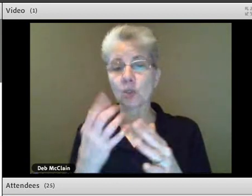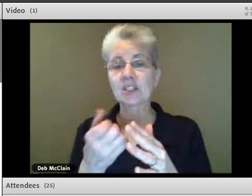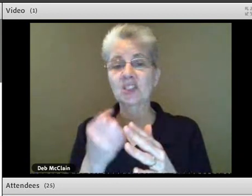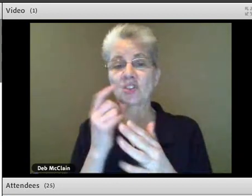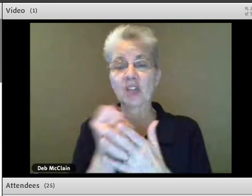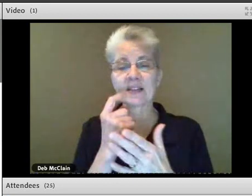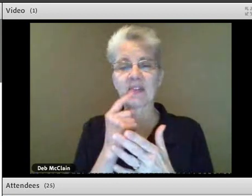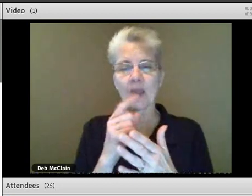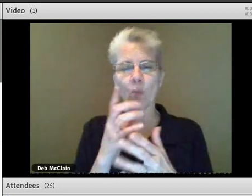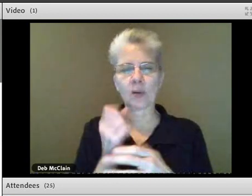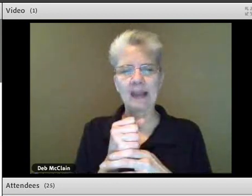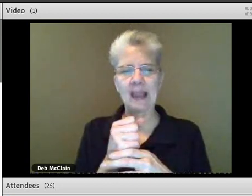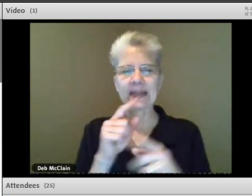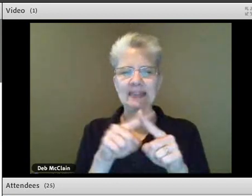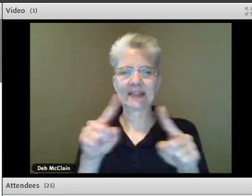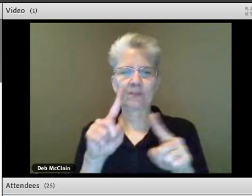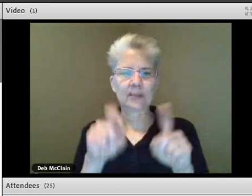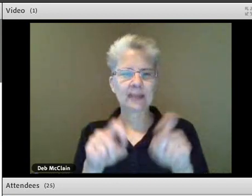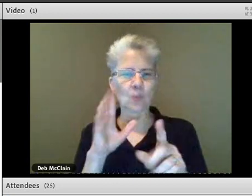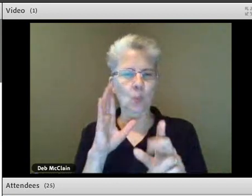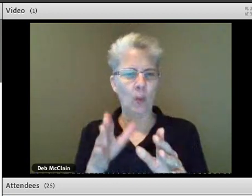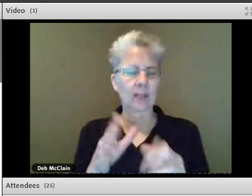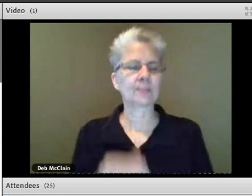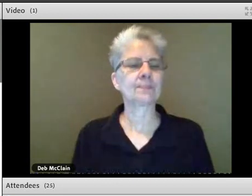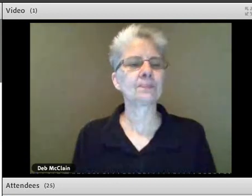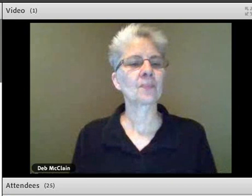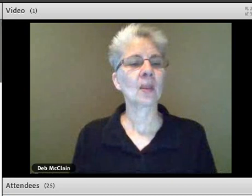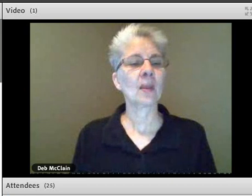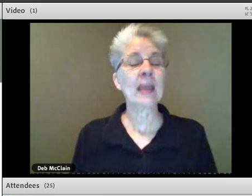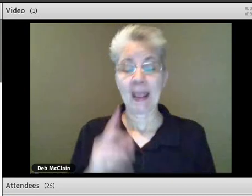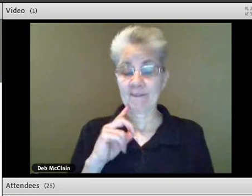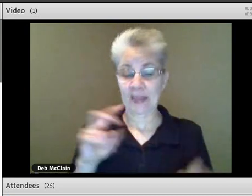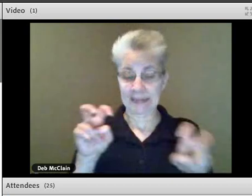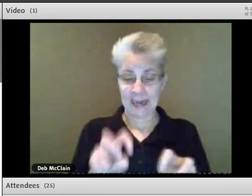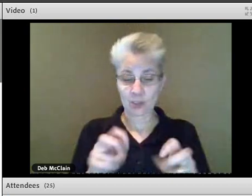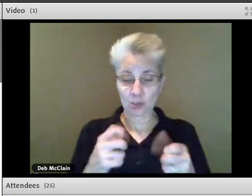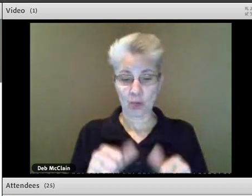that they're going to get fairly different tests. And if they do sit next to each other trying to take the test,